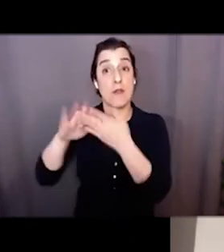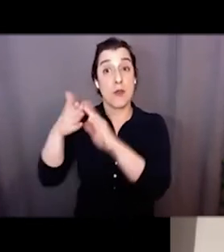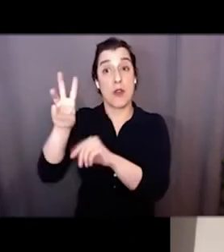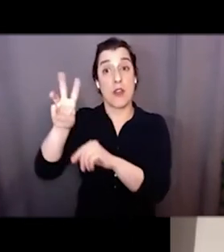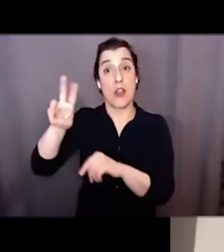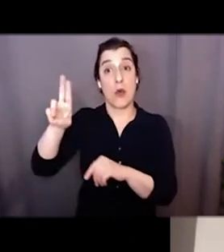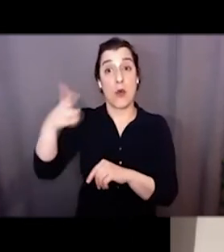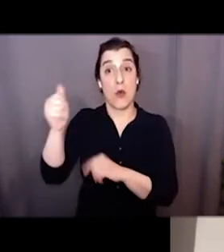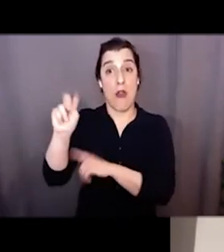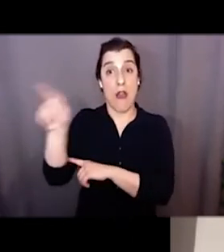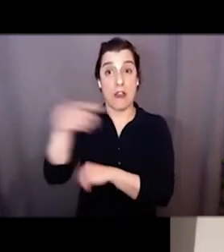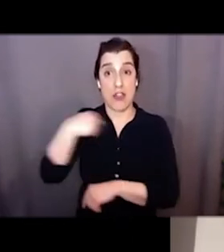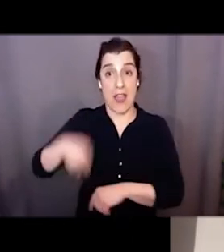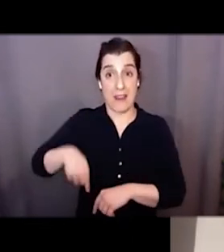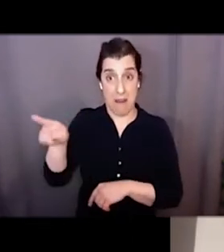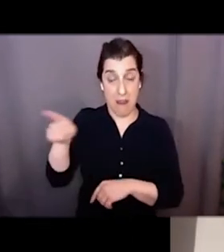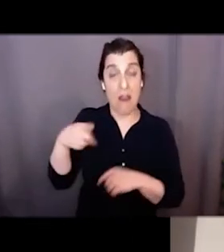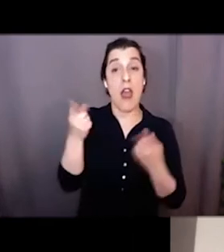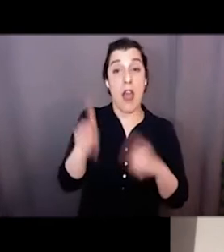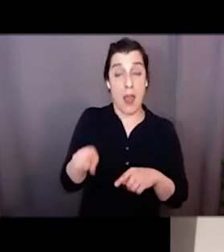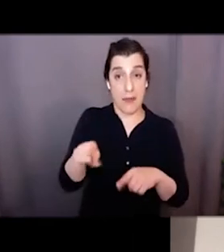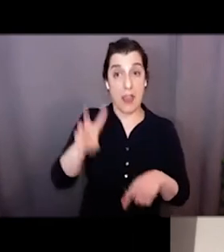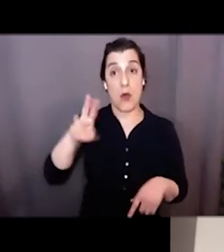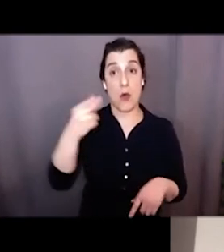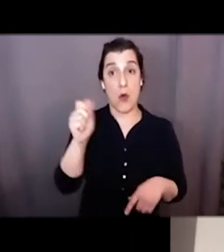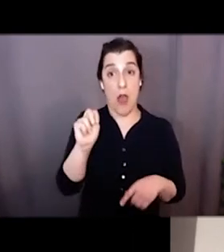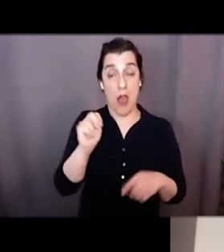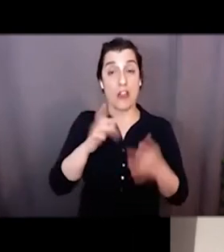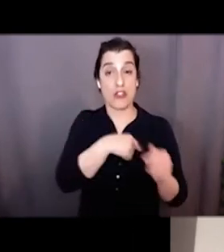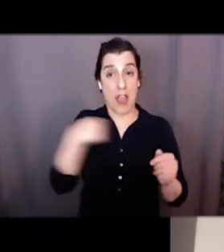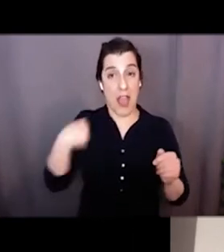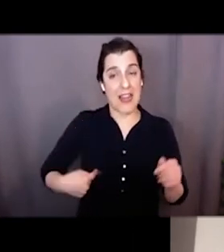and in UConn there's a very intricate and complex network of community support